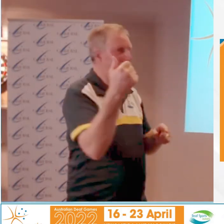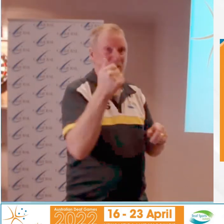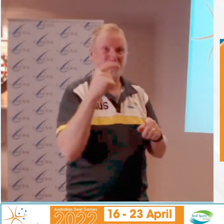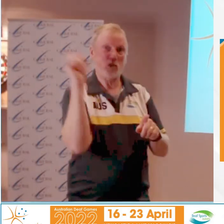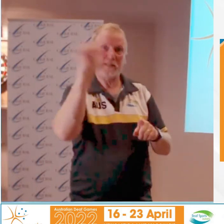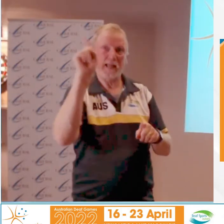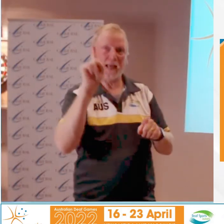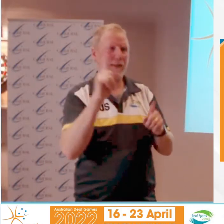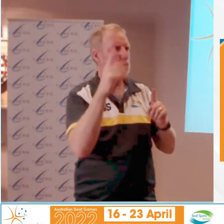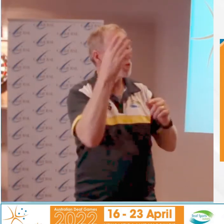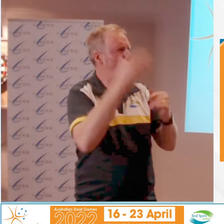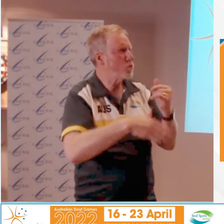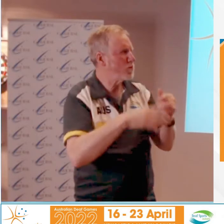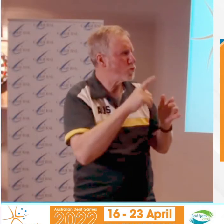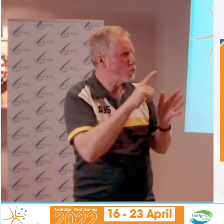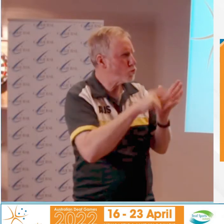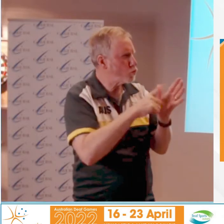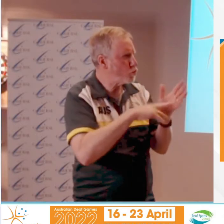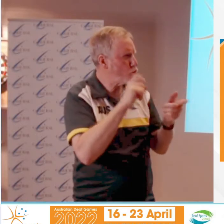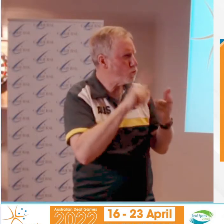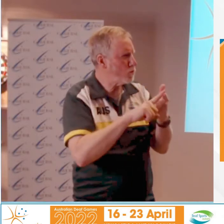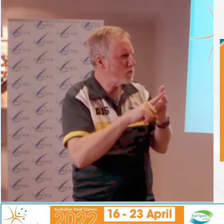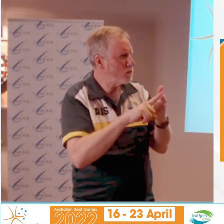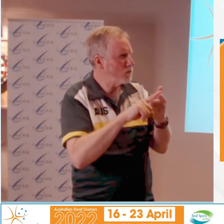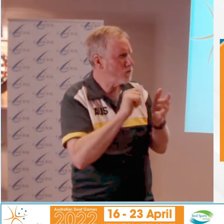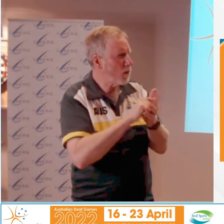we so today it opened and